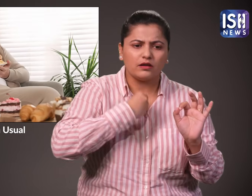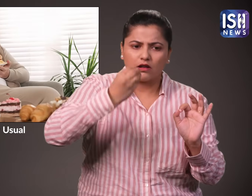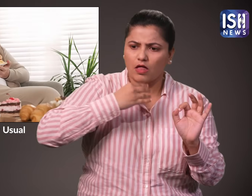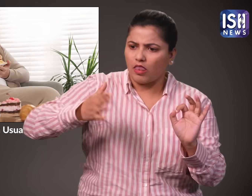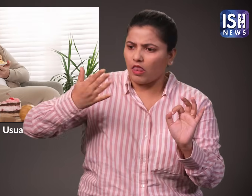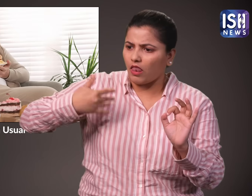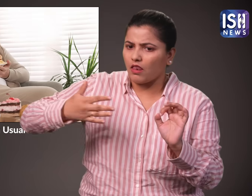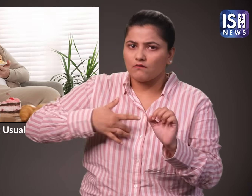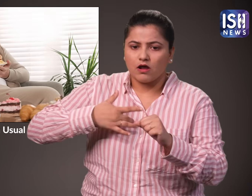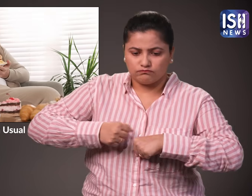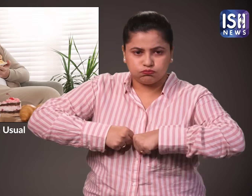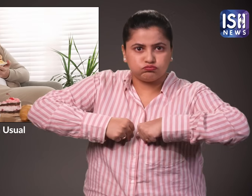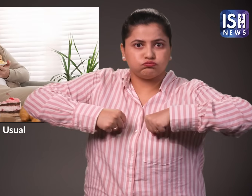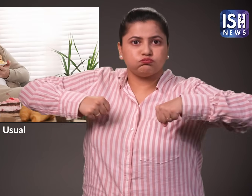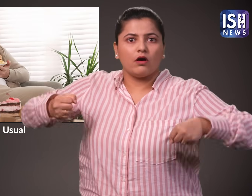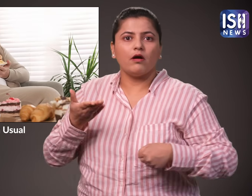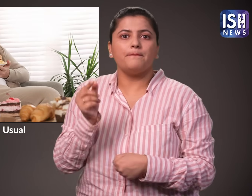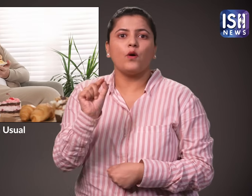This then leads to overeating and weight gain.